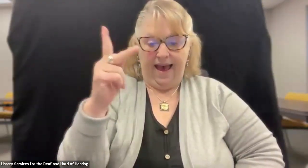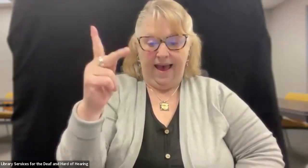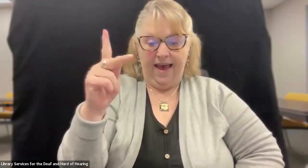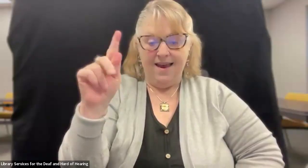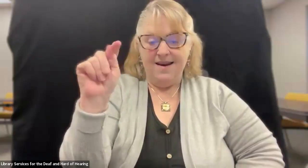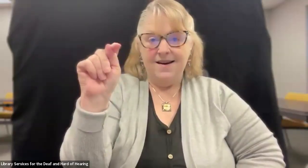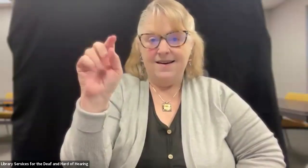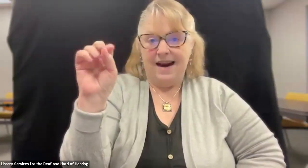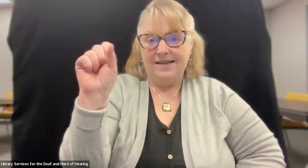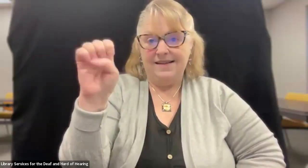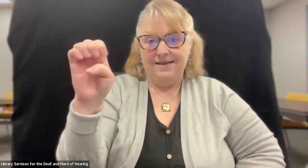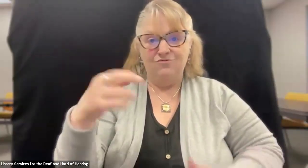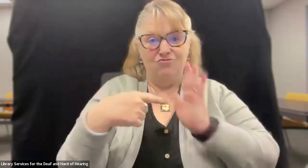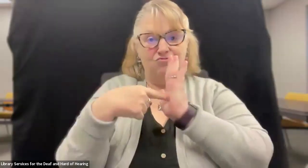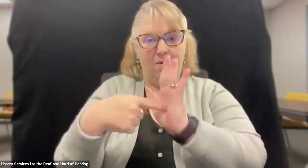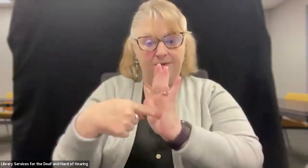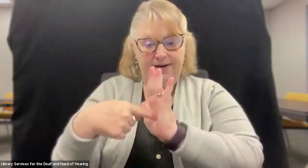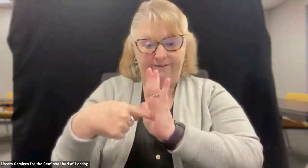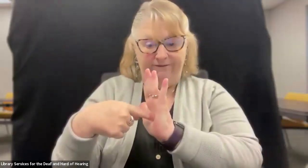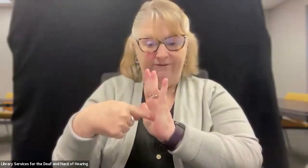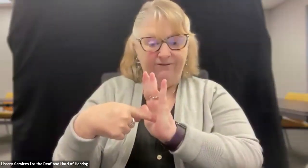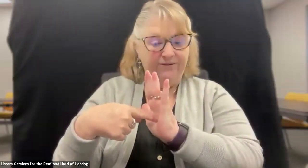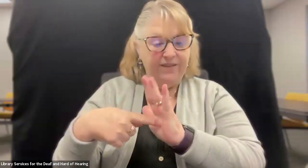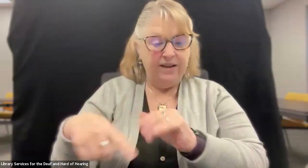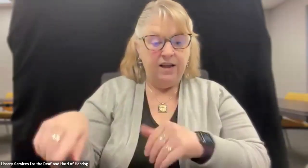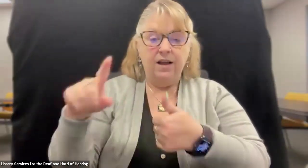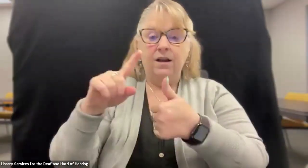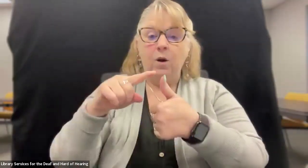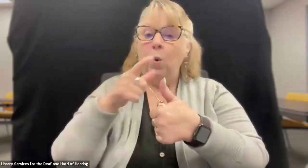LEAD-K of Tennessee representatives.